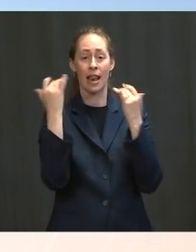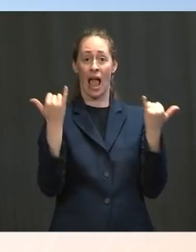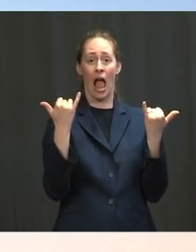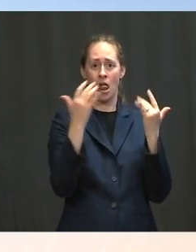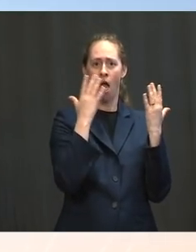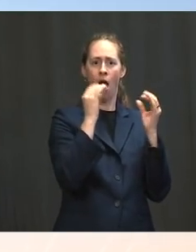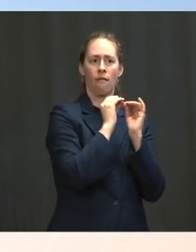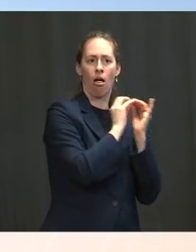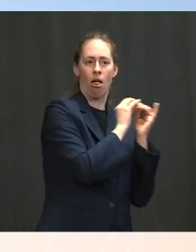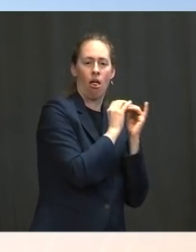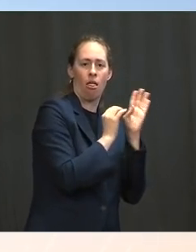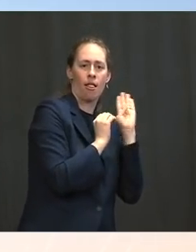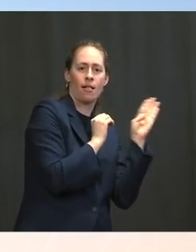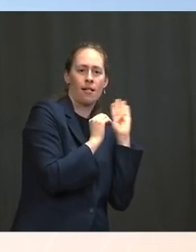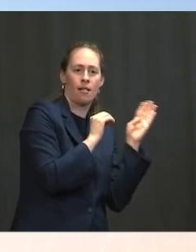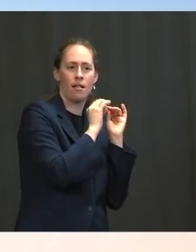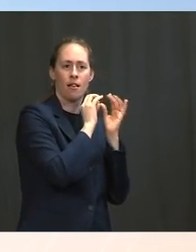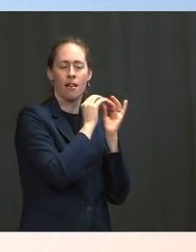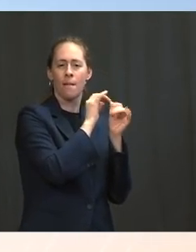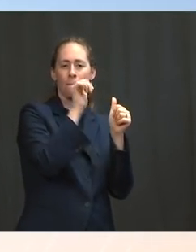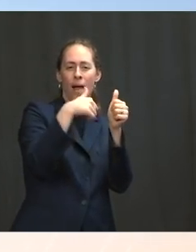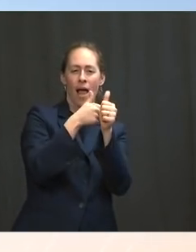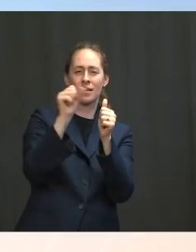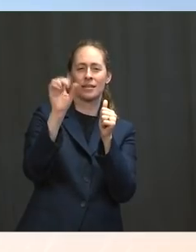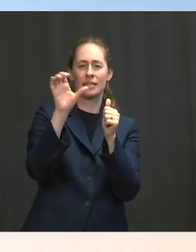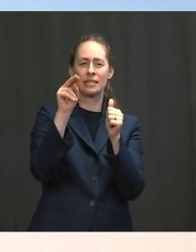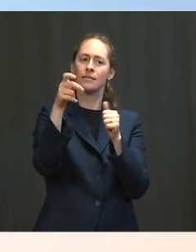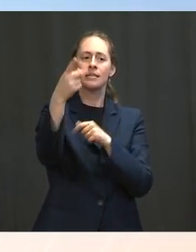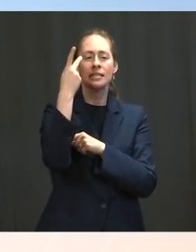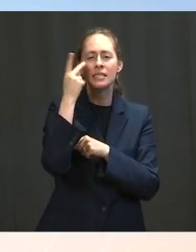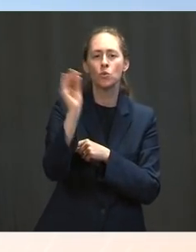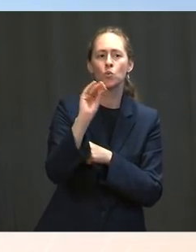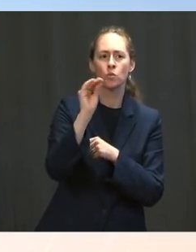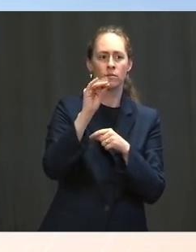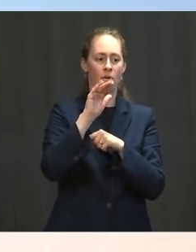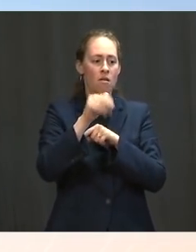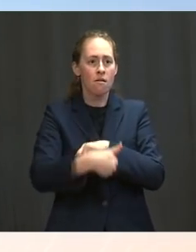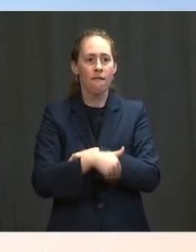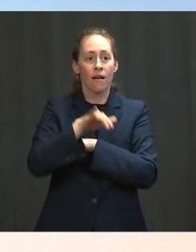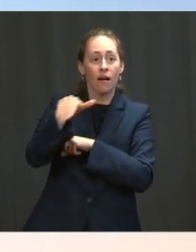negotiations, discussions on Capitol Hill -- long nights, lots of coffee -- over the course of the next several days,